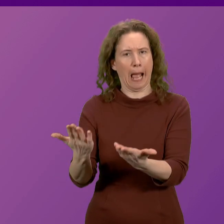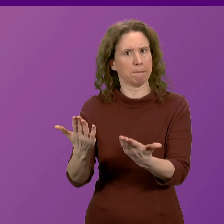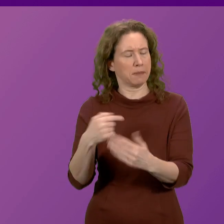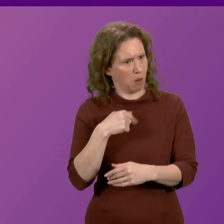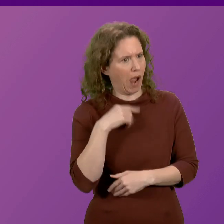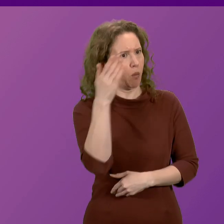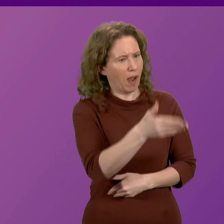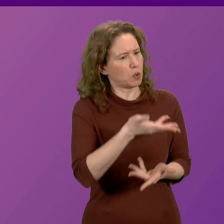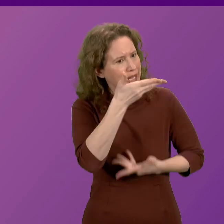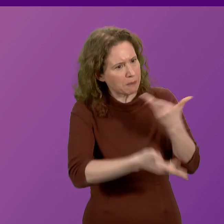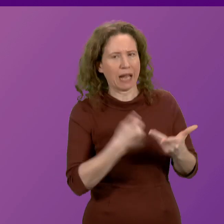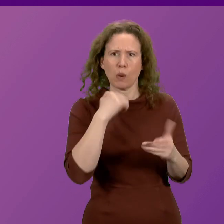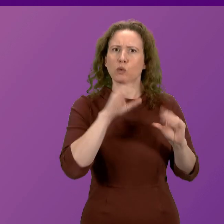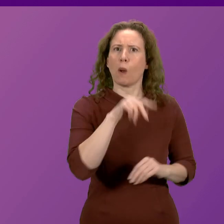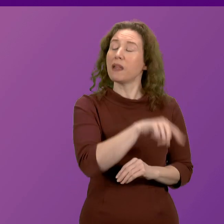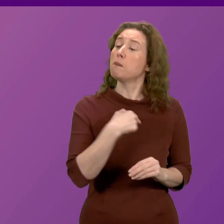I will have a good look at the letter when I get back upstairs,